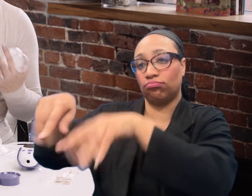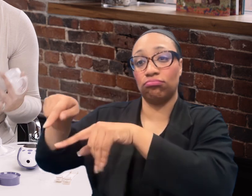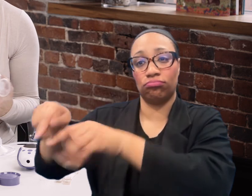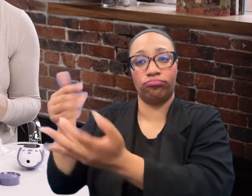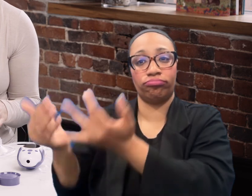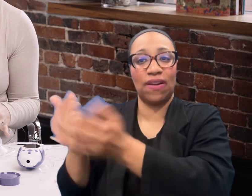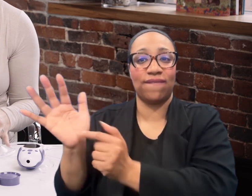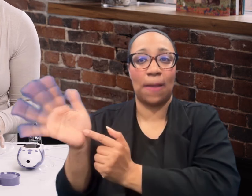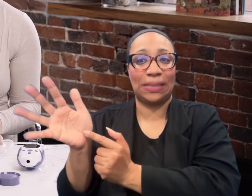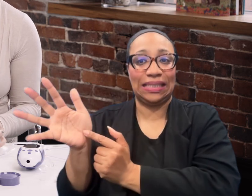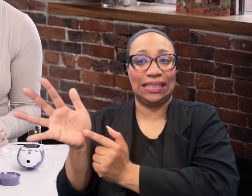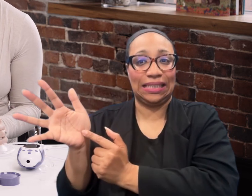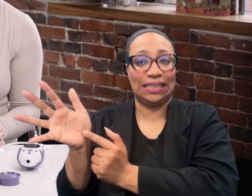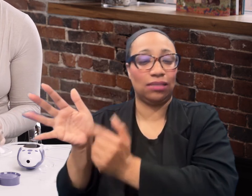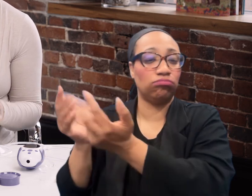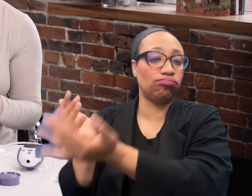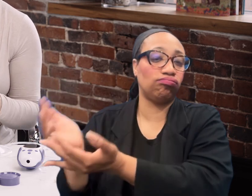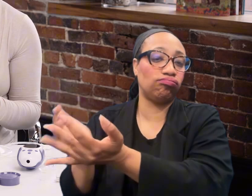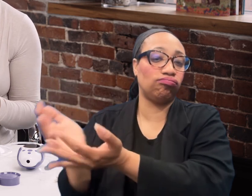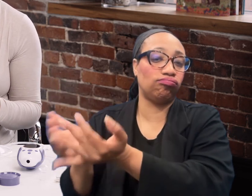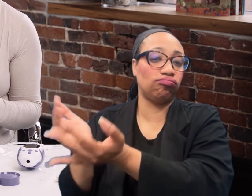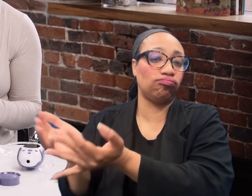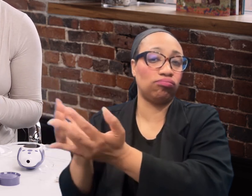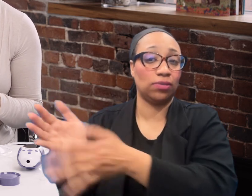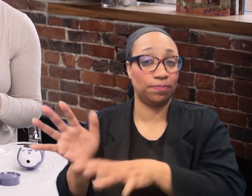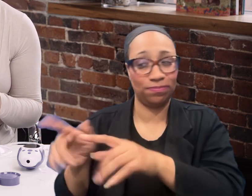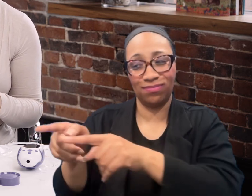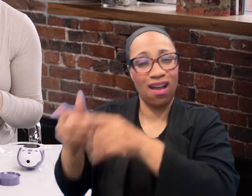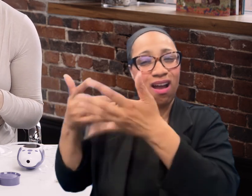we recommend just boiling all of them so you have them ready to go, whether it's the standard kit